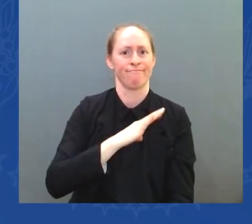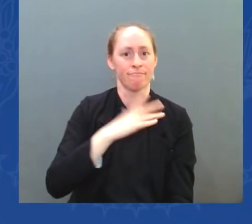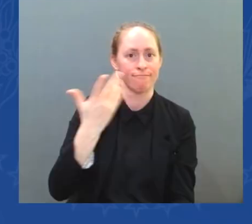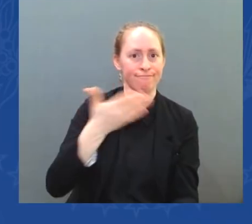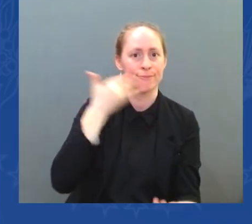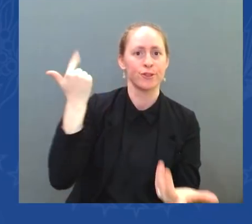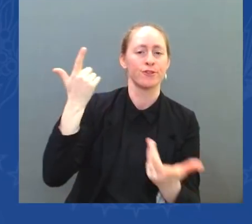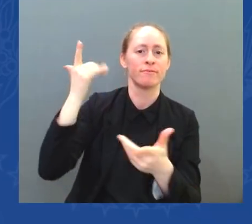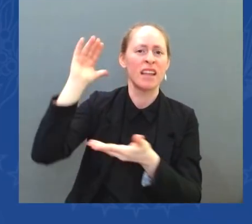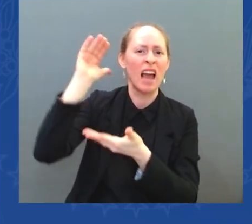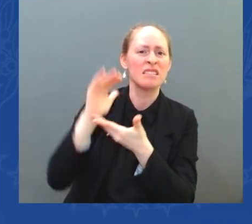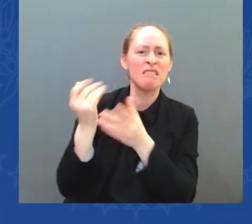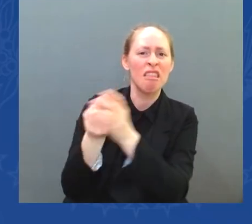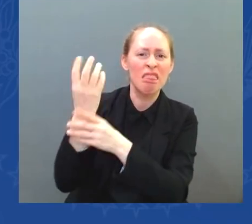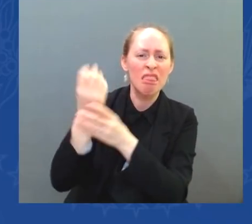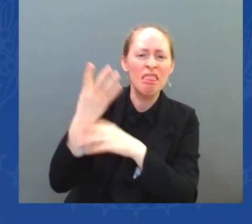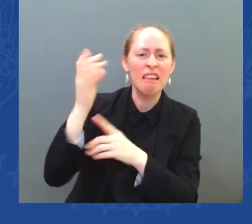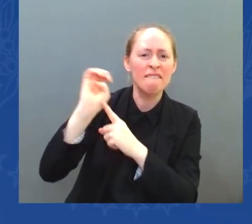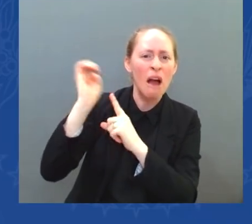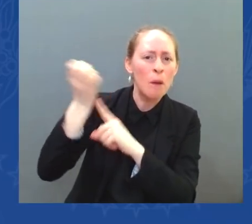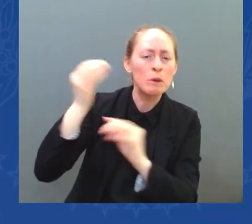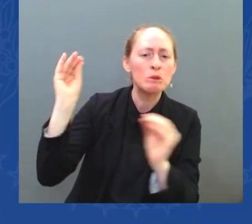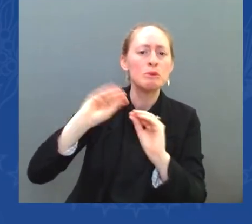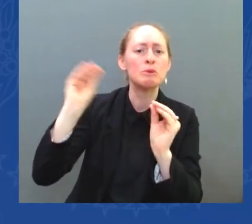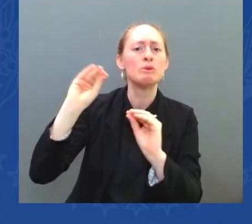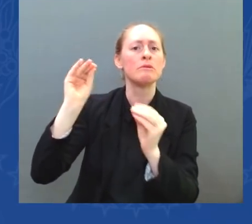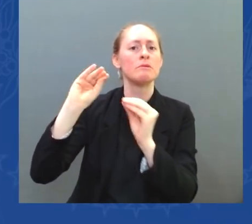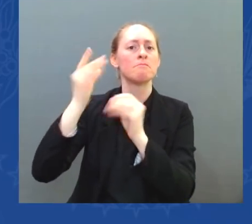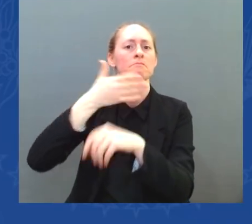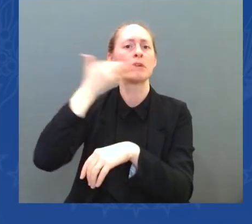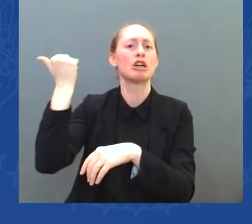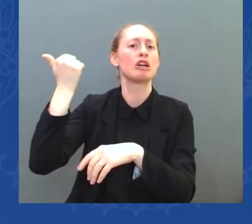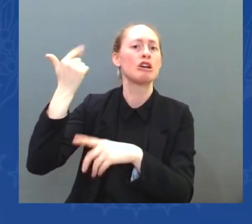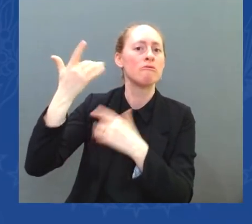and lowers their costs. This is an industry with a tremendous future.